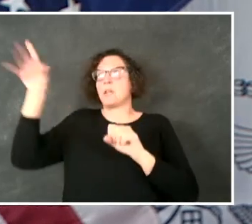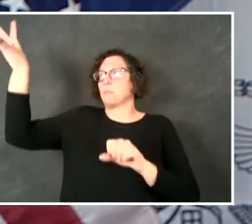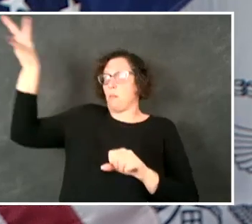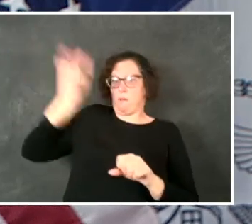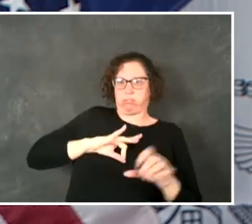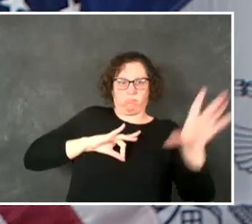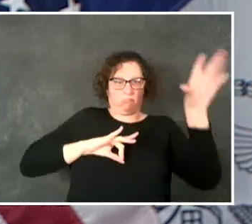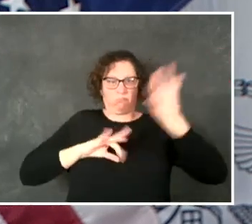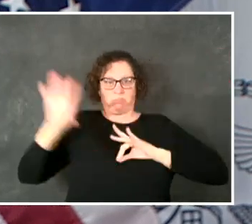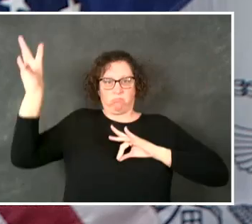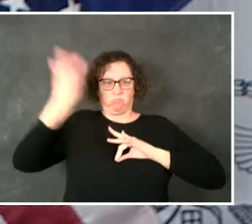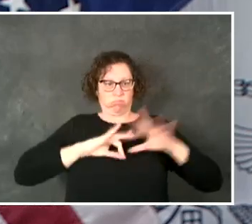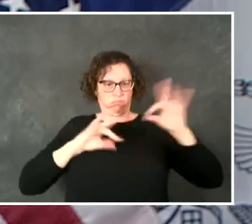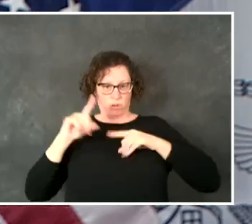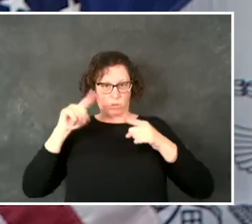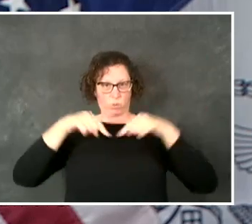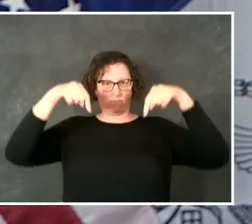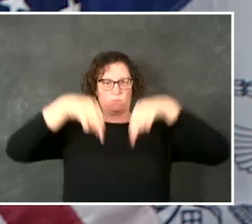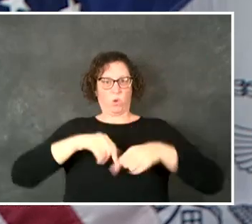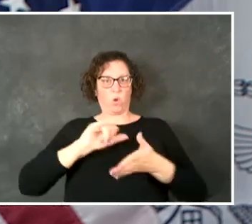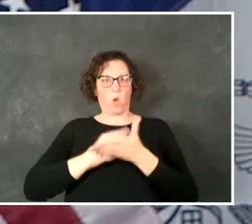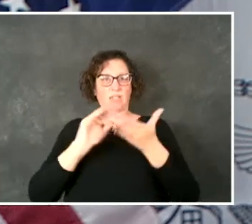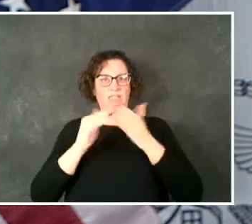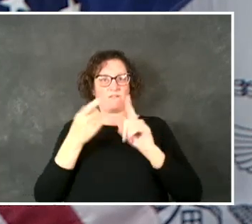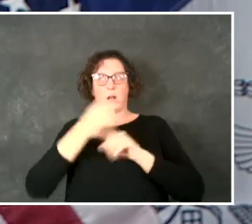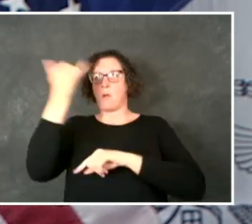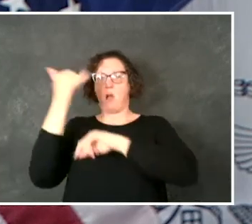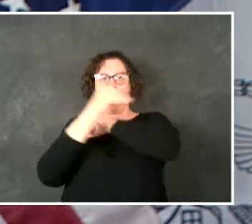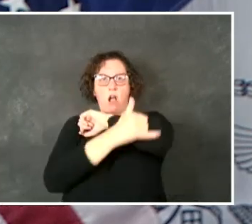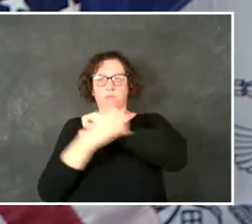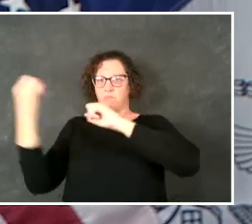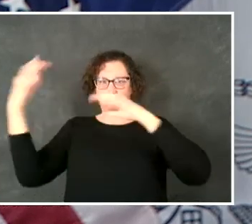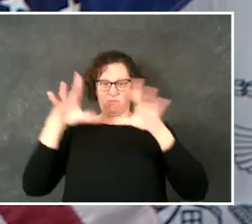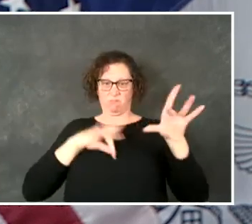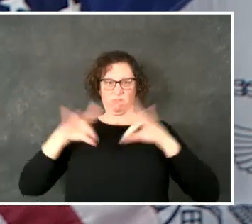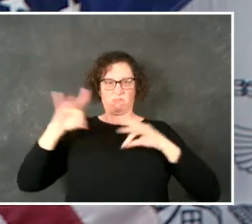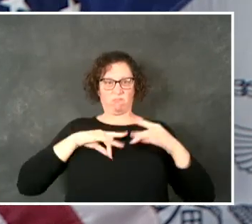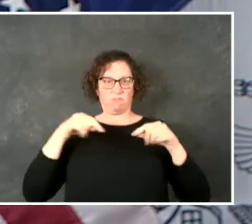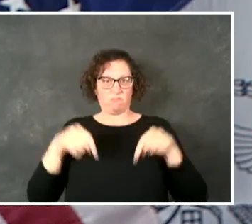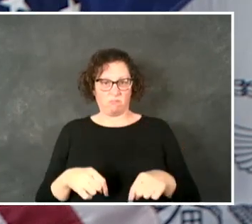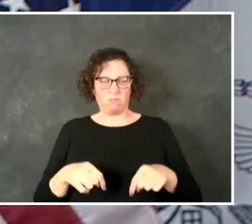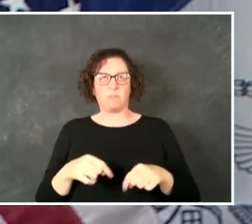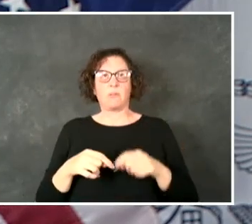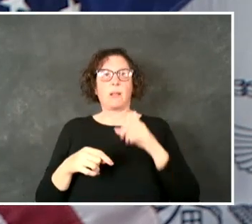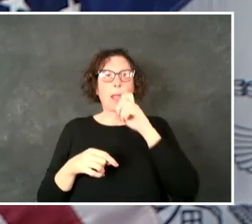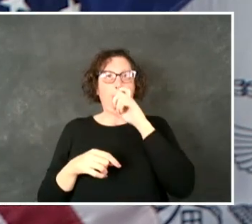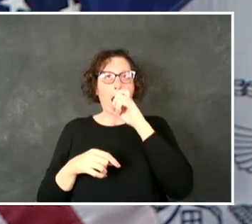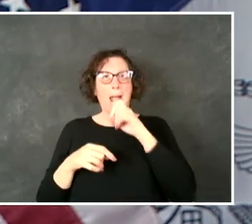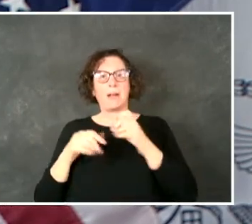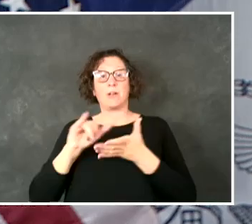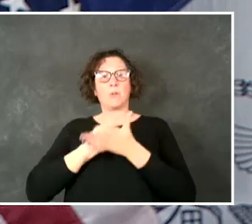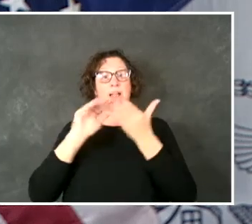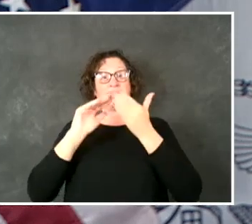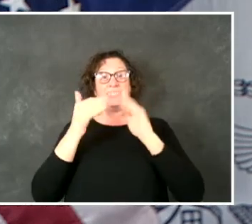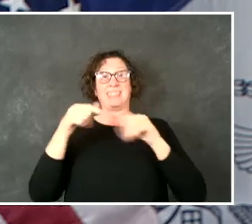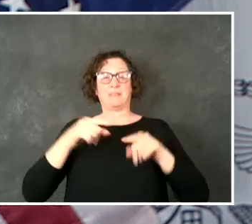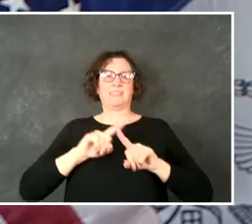A VULNERABILITY THAN OTHER PLACES. YES, THERE ARE DENSELY POLAPUTED CITIES IN THIS